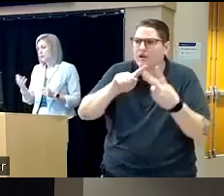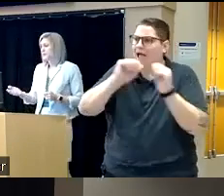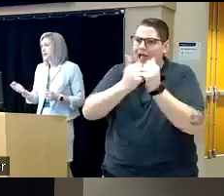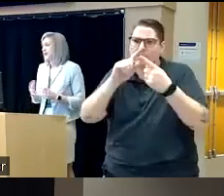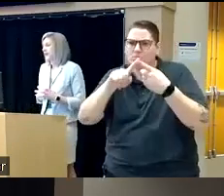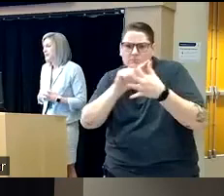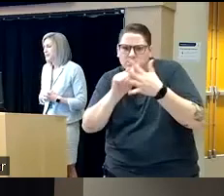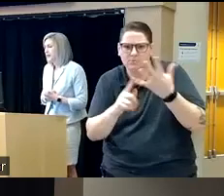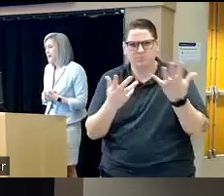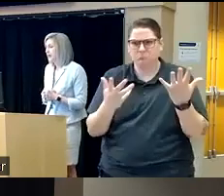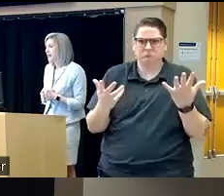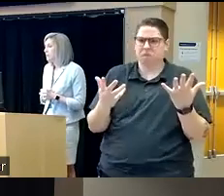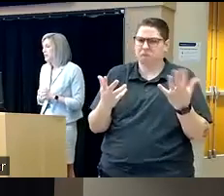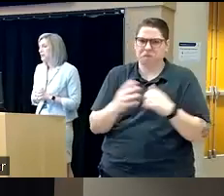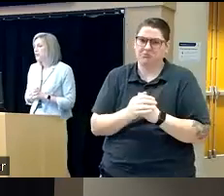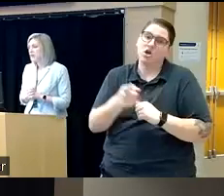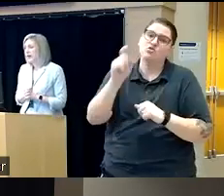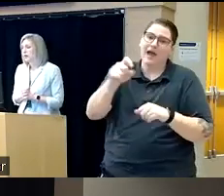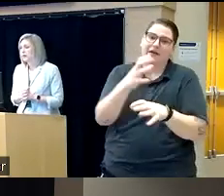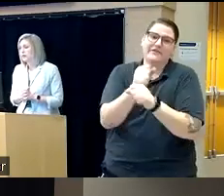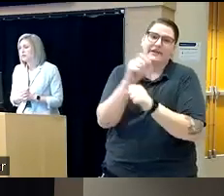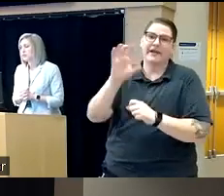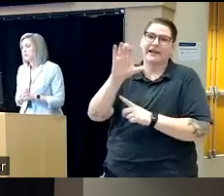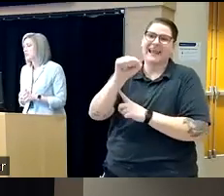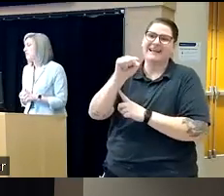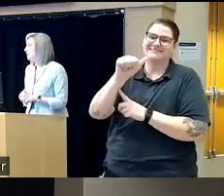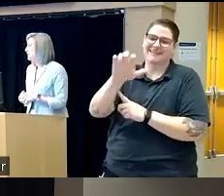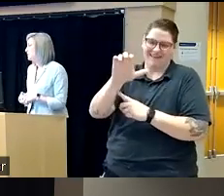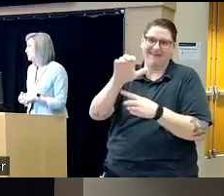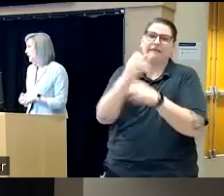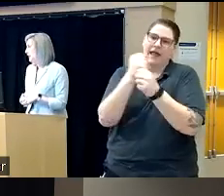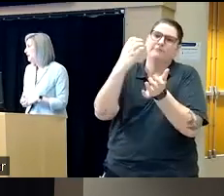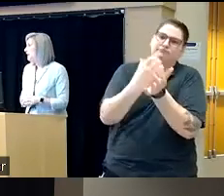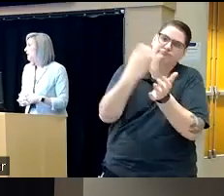do have to obtain a k-sac and then complete the 30-hour clinical supervision foundations training